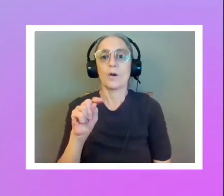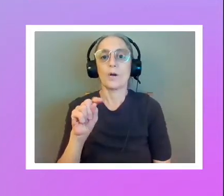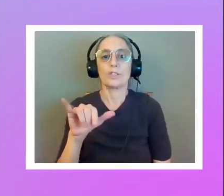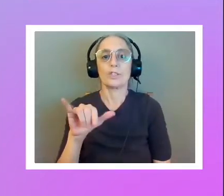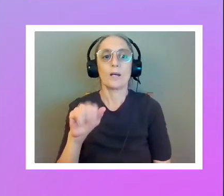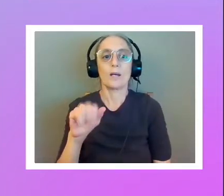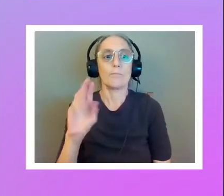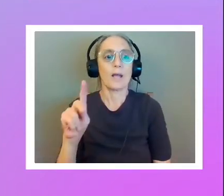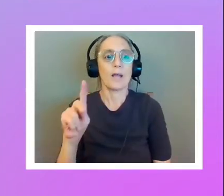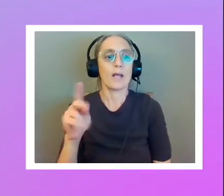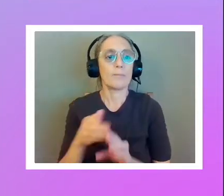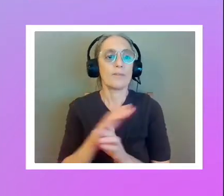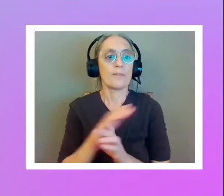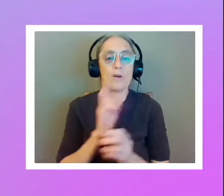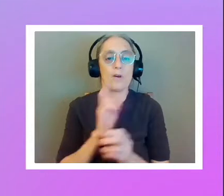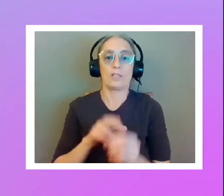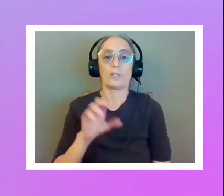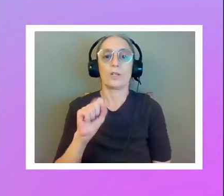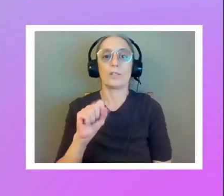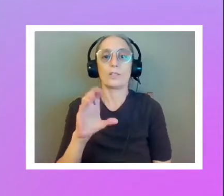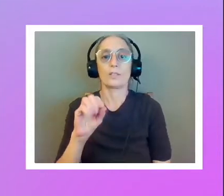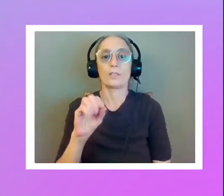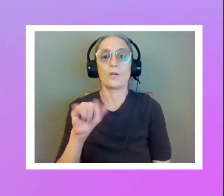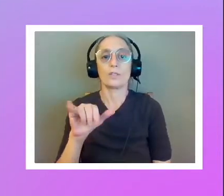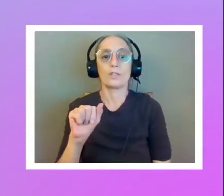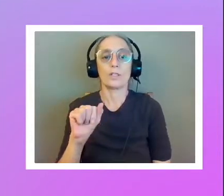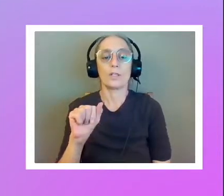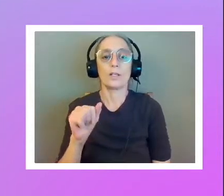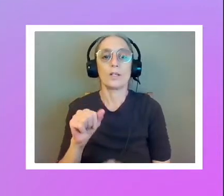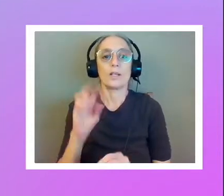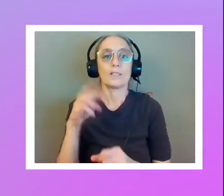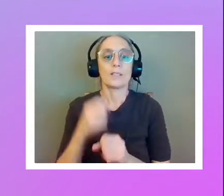I spent the last six years at RBC and I've been working